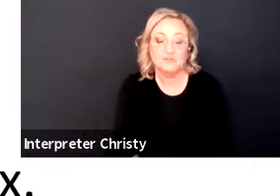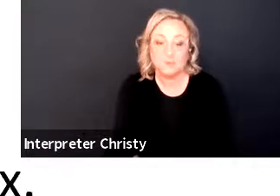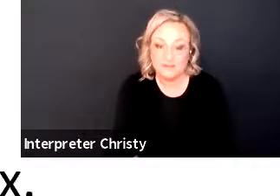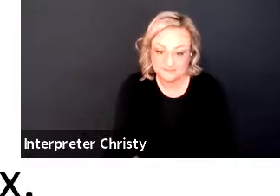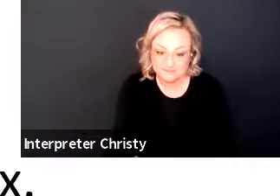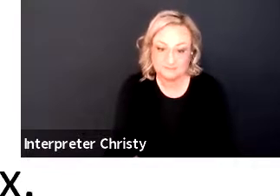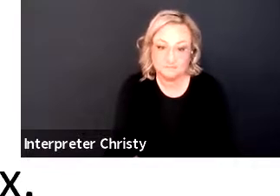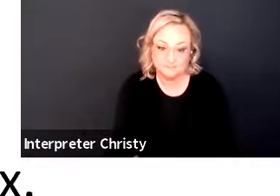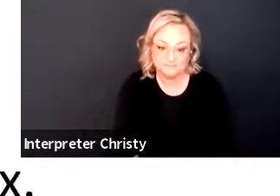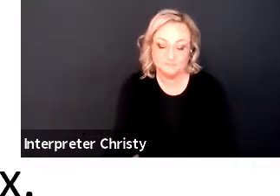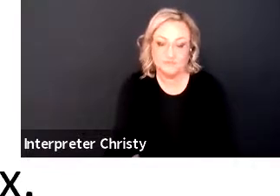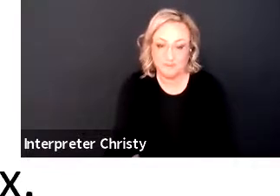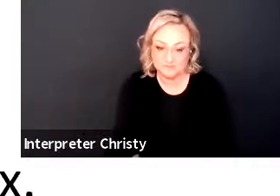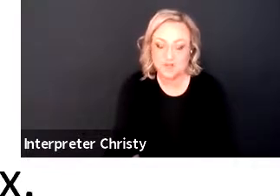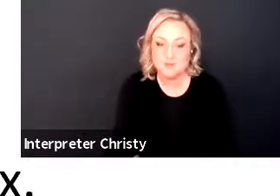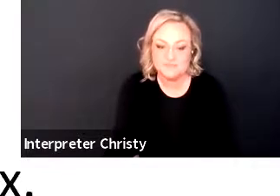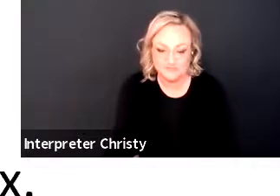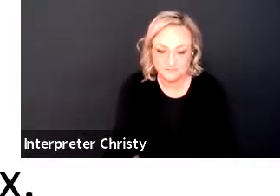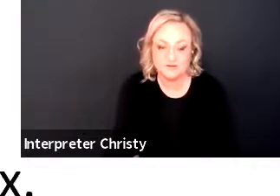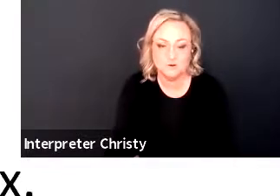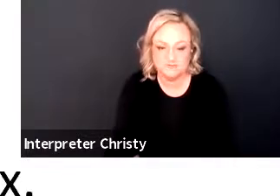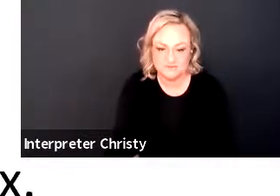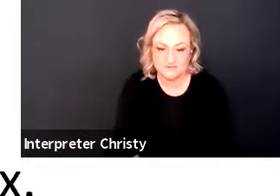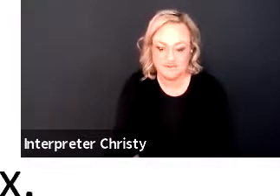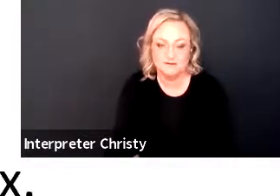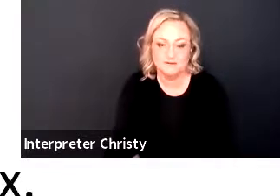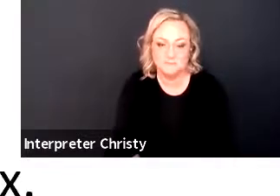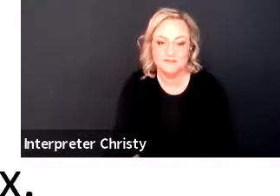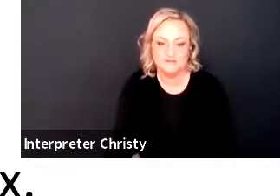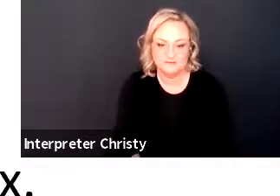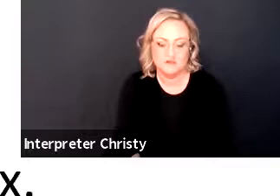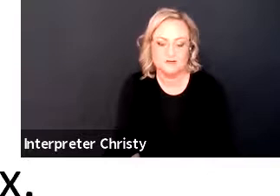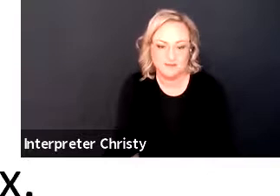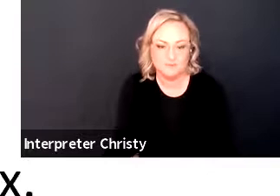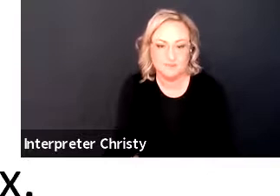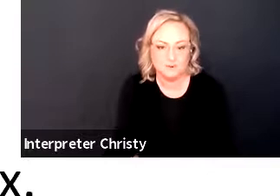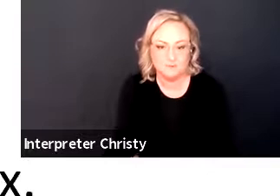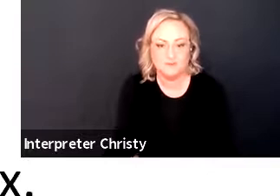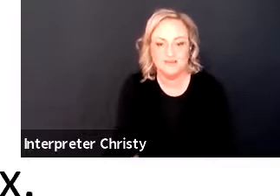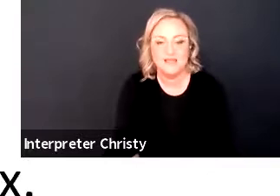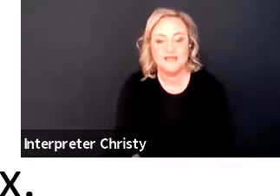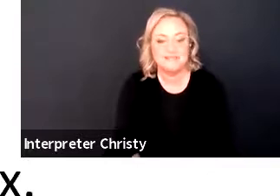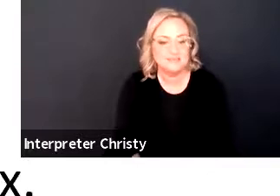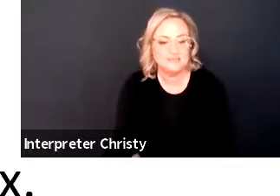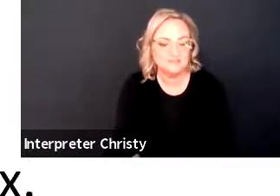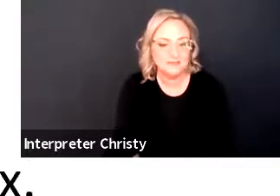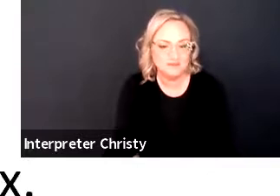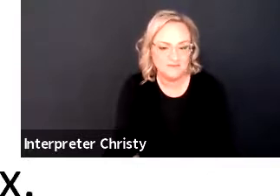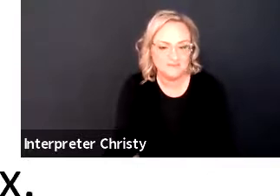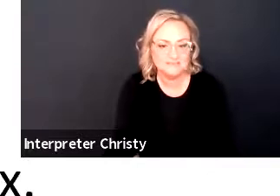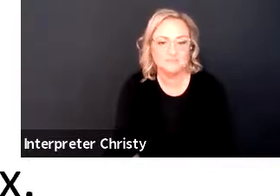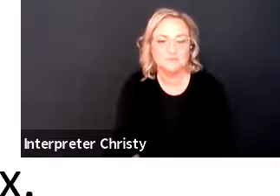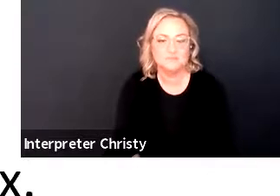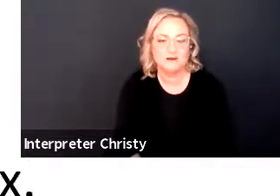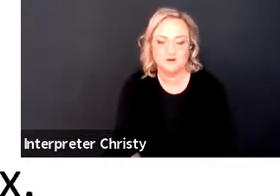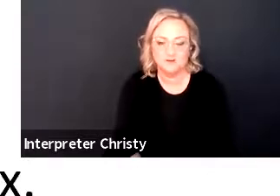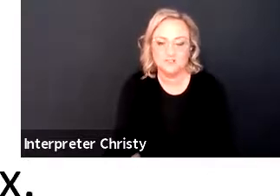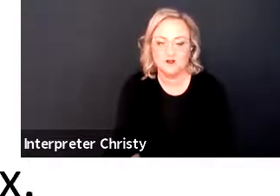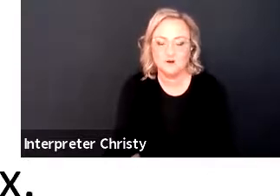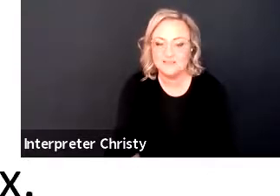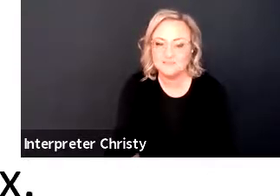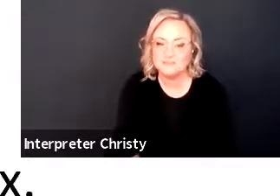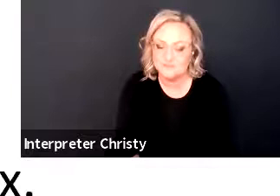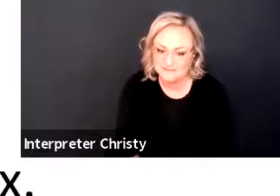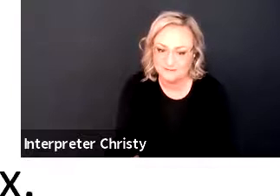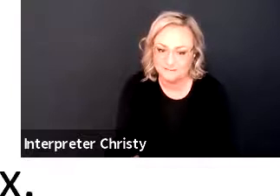Interpreter Christy : choice, and that was a common theme that I noticed tonight, many of us talked about that priority the issues that we face and those barriers are related to funding.